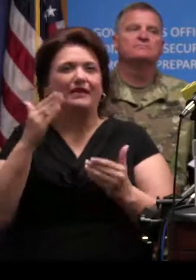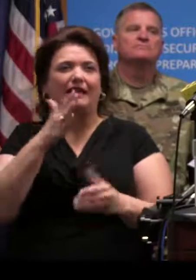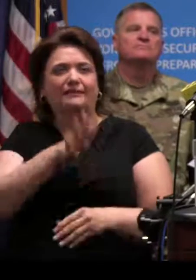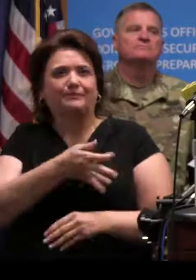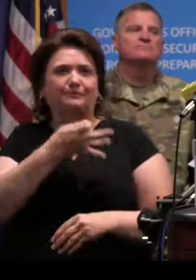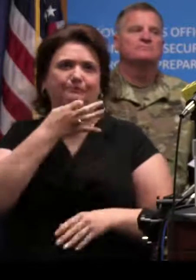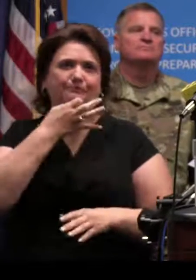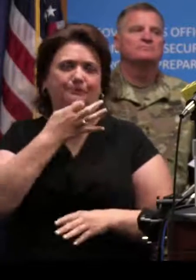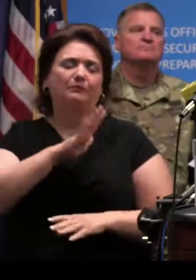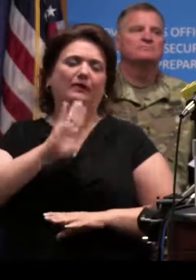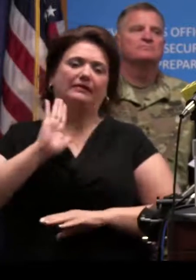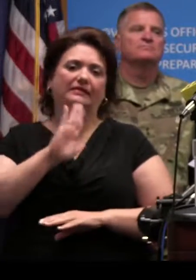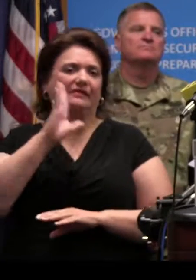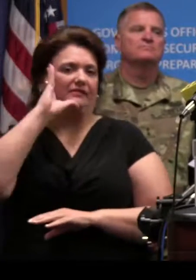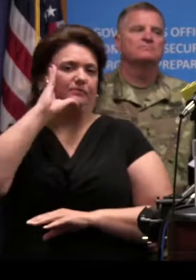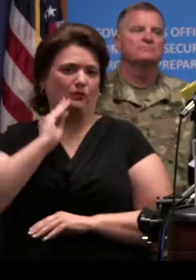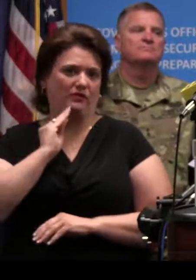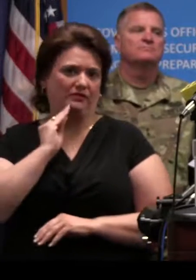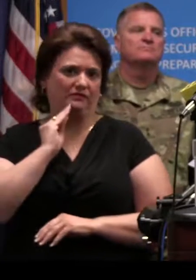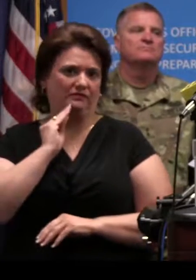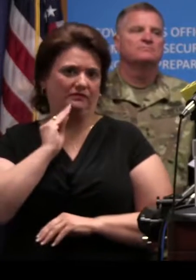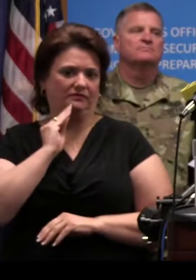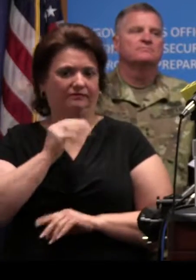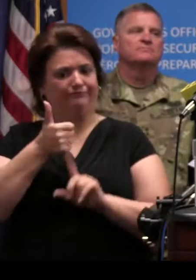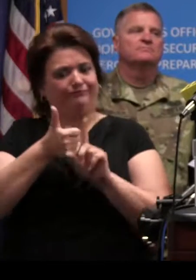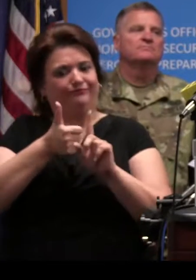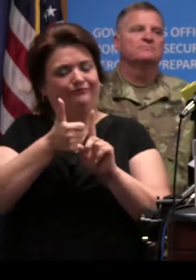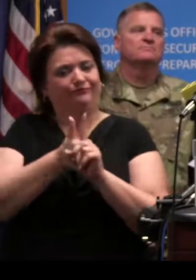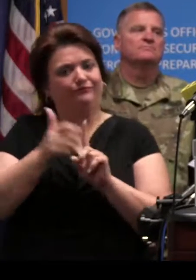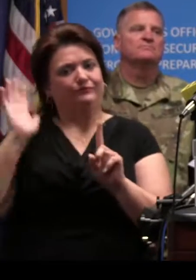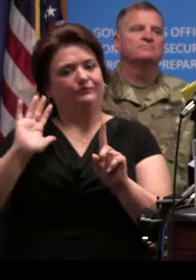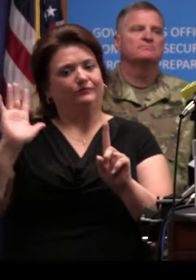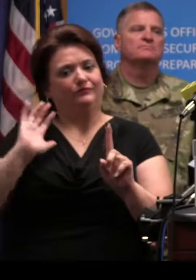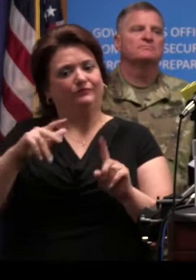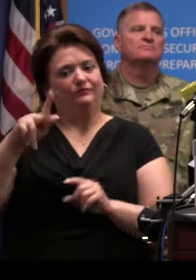with his experience being a parish president of Plaquemines Parish did that